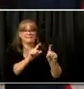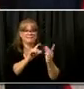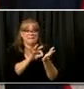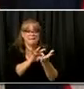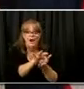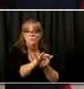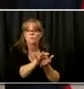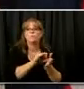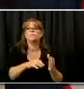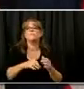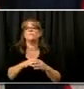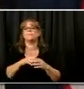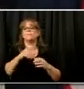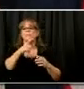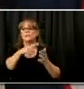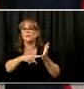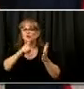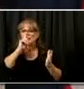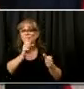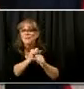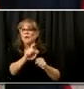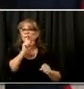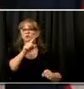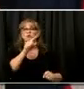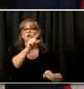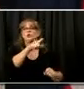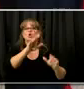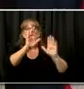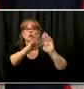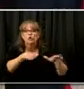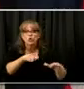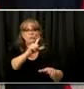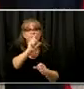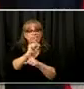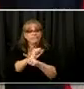so that’s why we’re really trying to say ‘make sure your students, if you’re a parent at home,